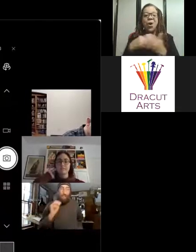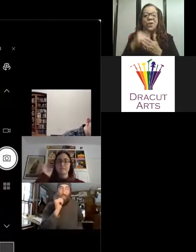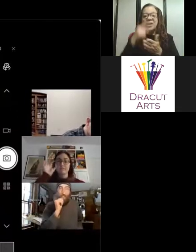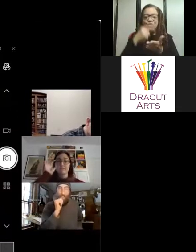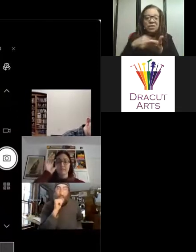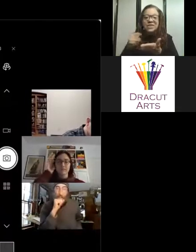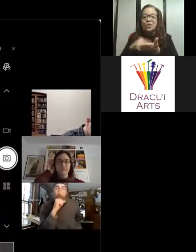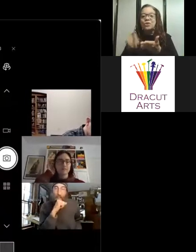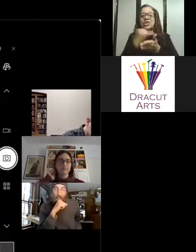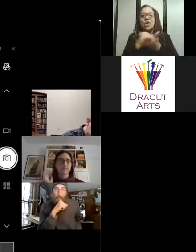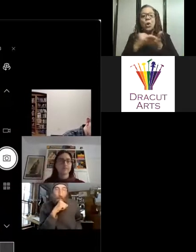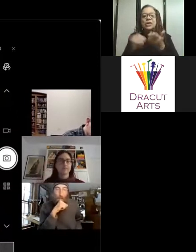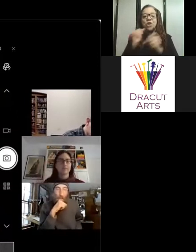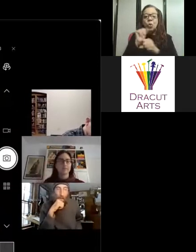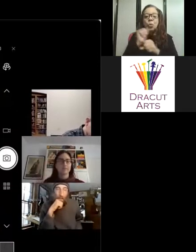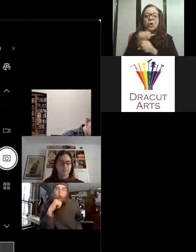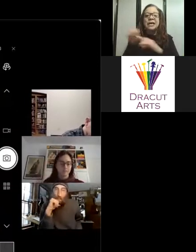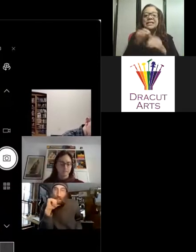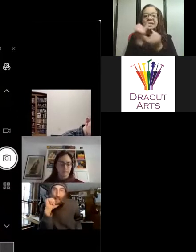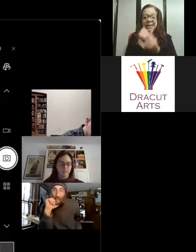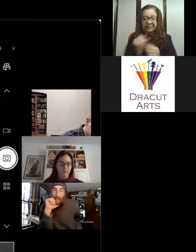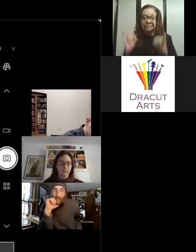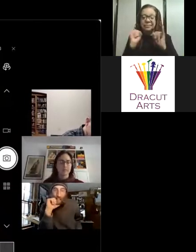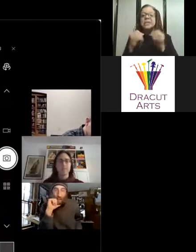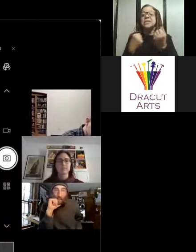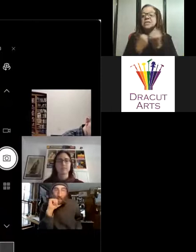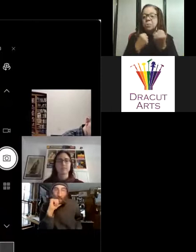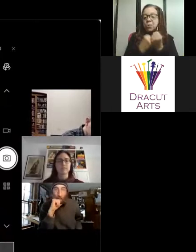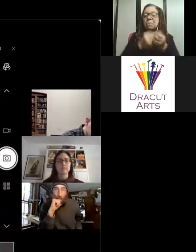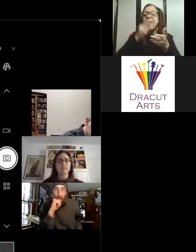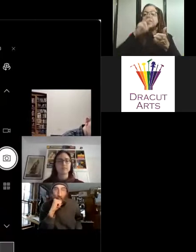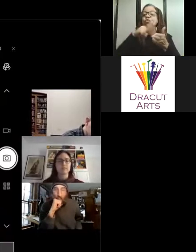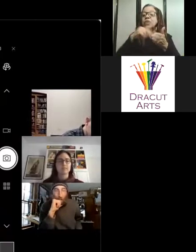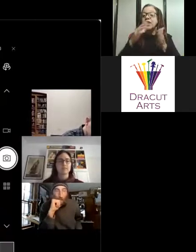is done independently, it's supported by readers and arts folk like you folks.